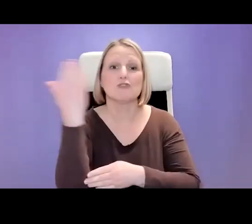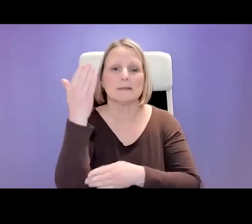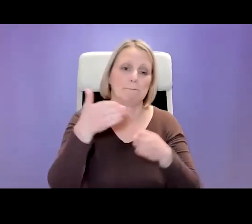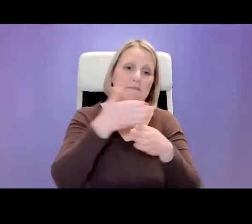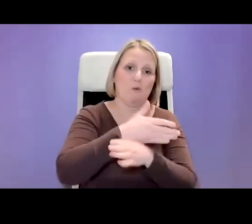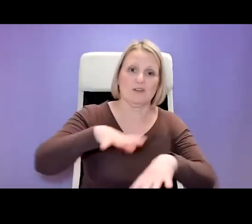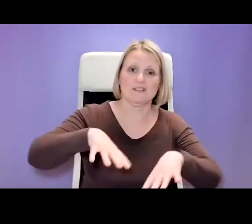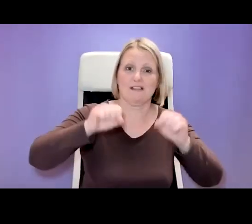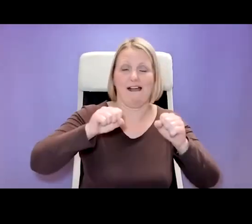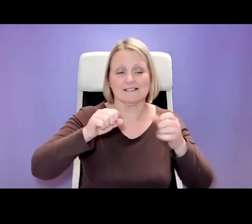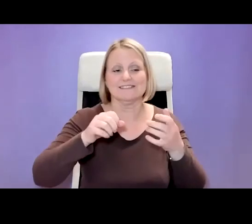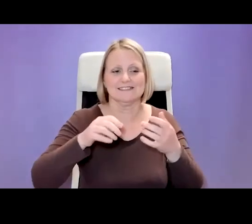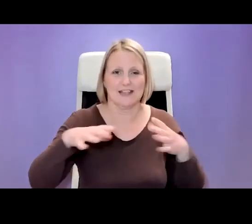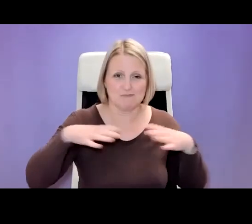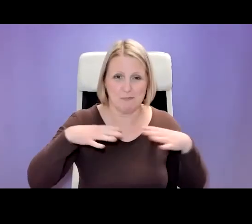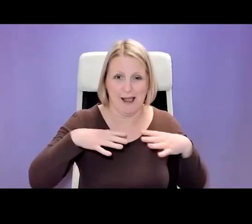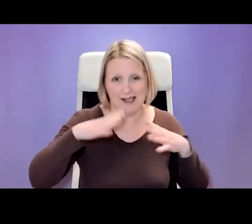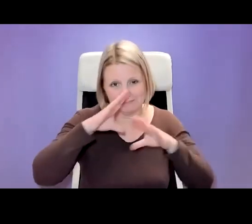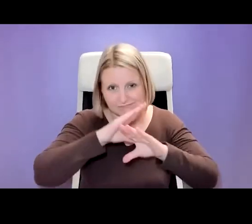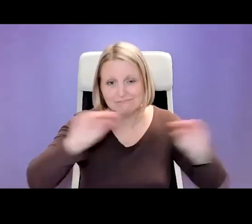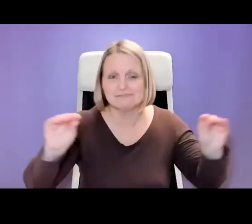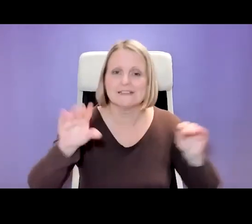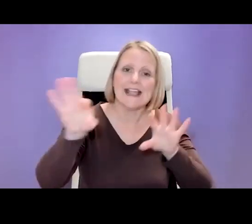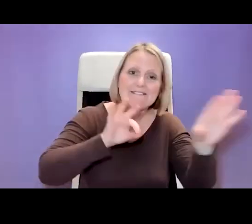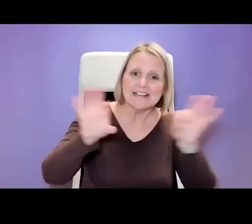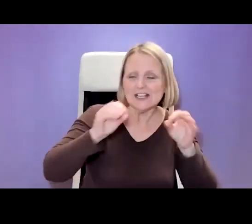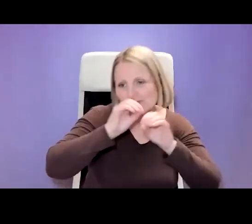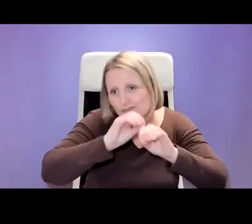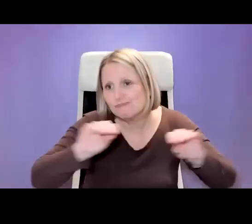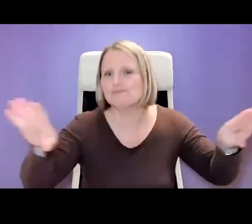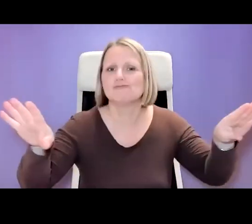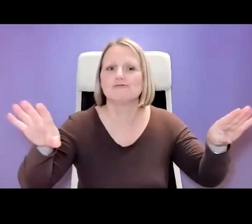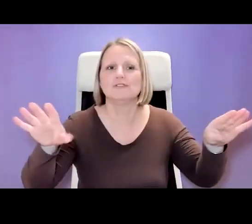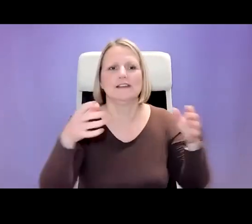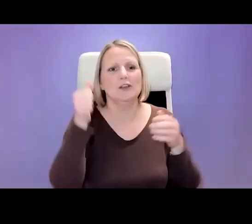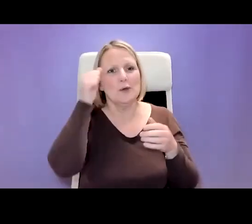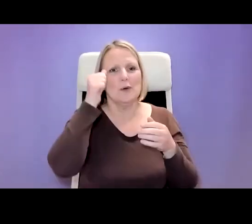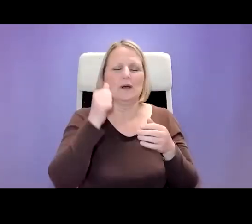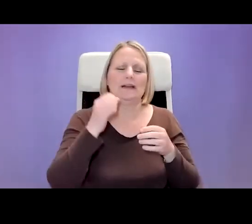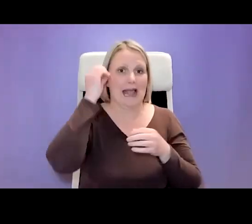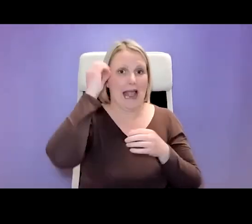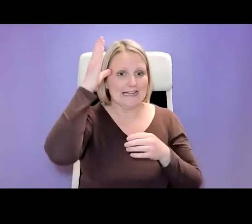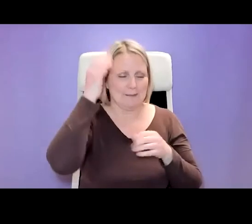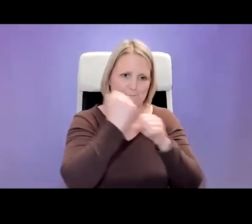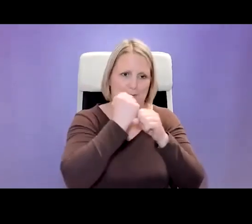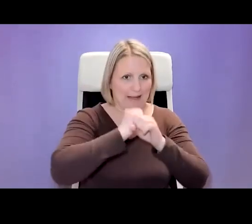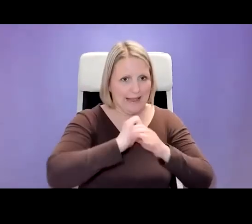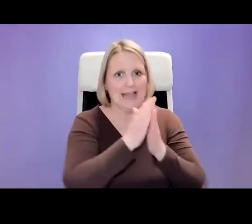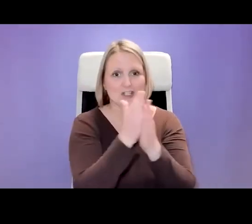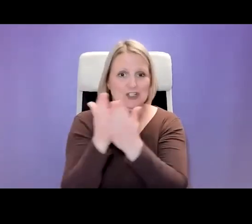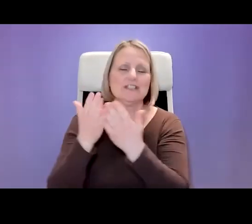So we we wrote in our invitation, "given the growth in academic publications and more practical training resources for faith communities